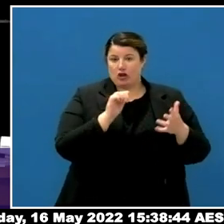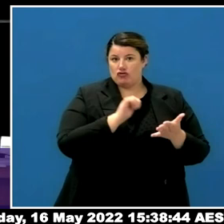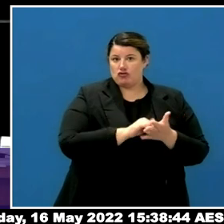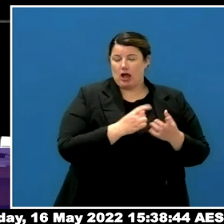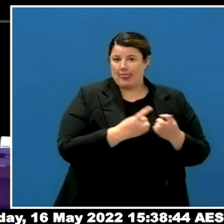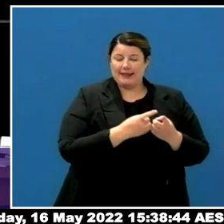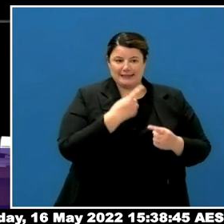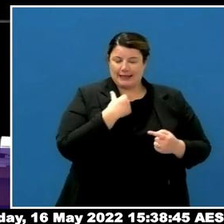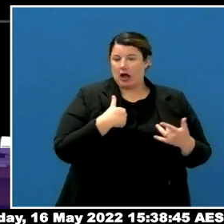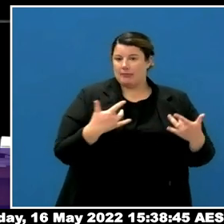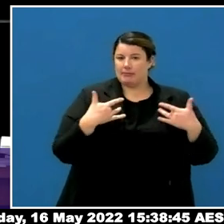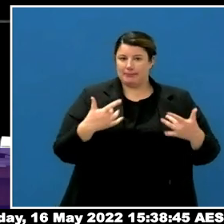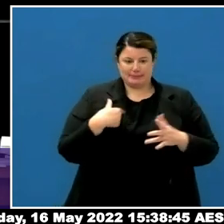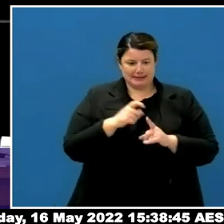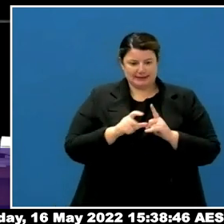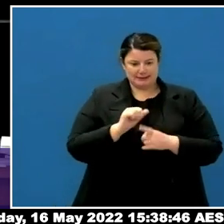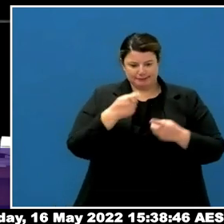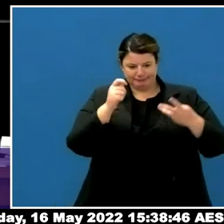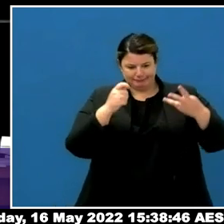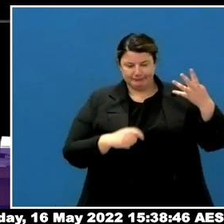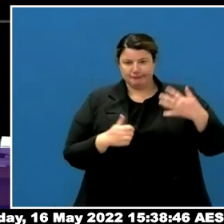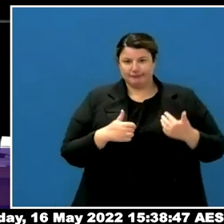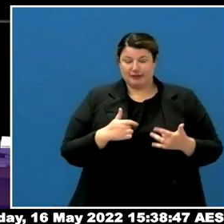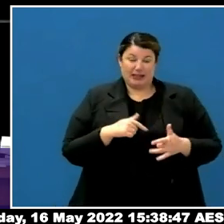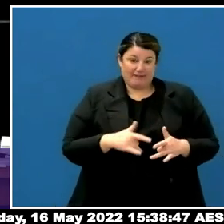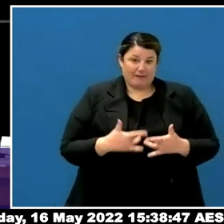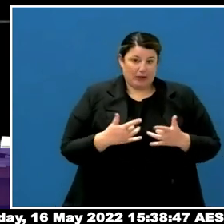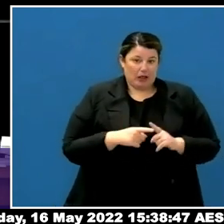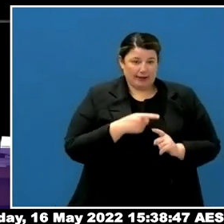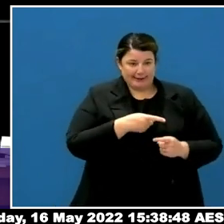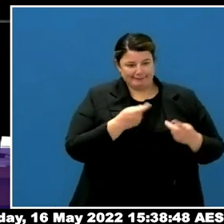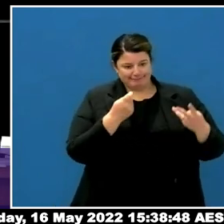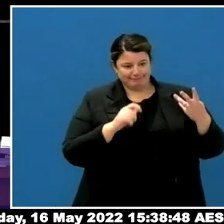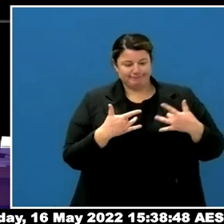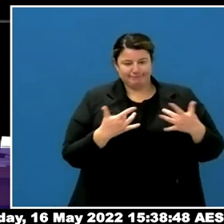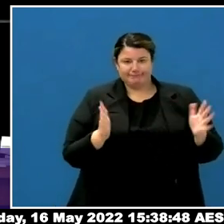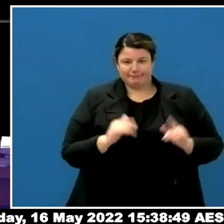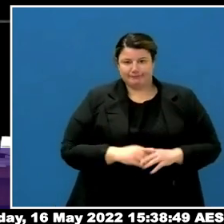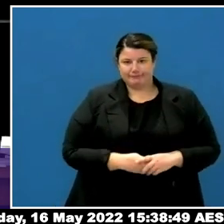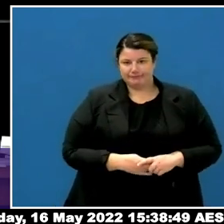And in your statement you referred to that call, that response being pretty perfunctory. SUZIE: Mm-hmm.